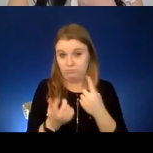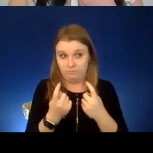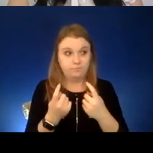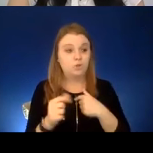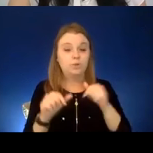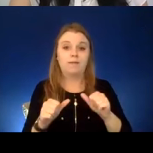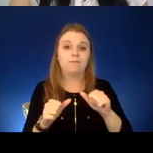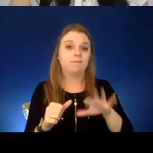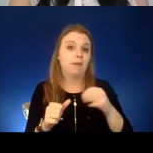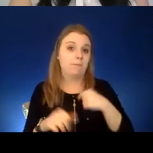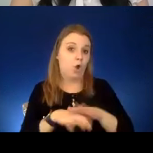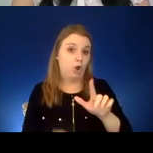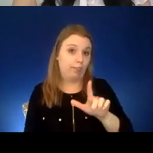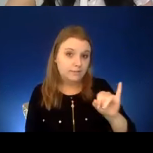or you can send me an email there.